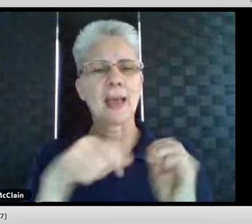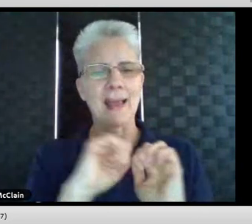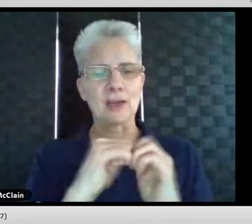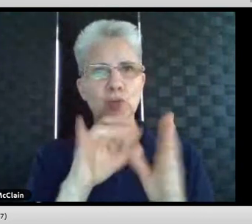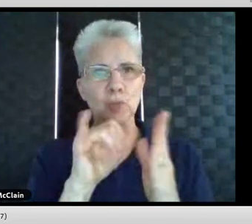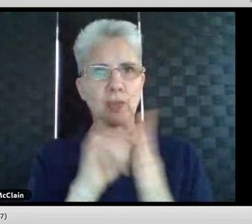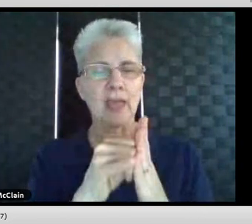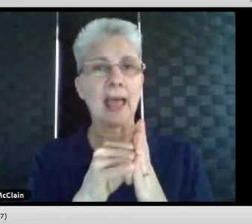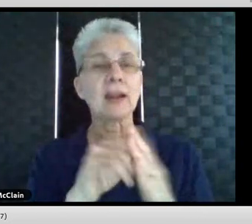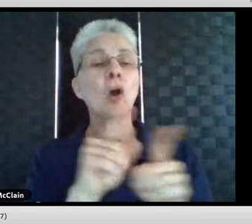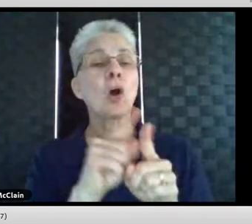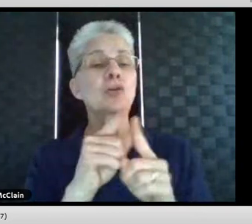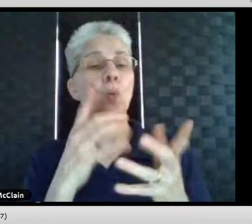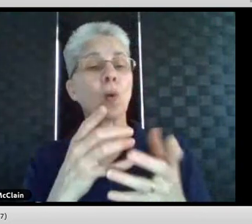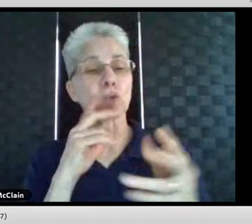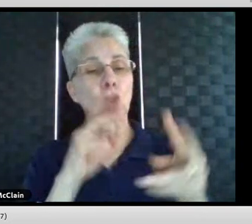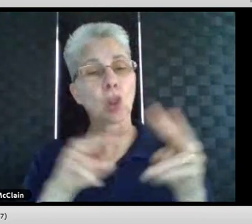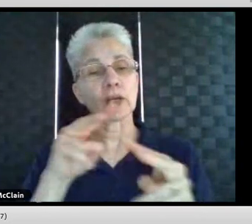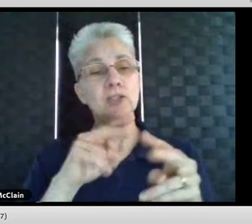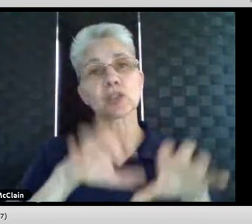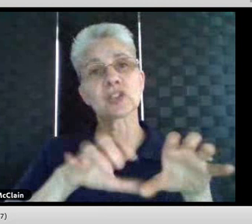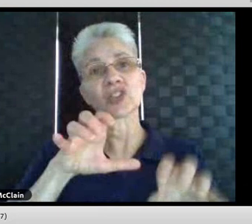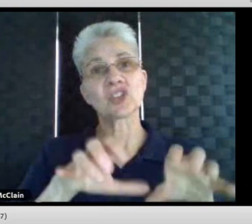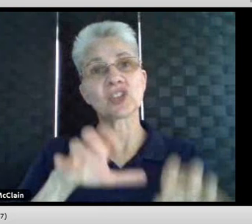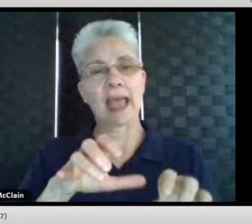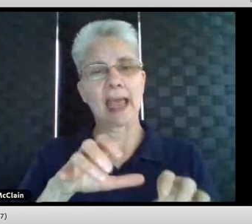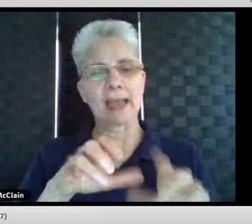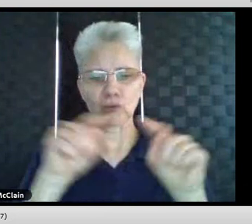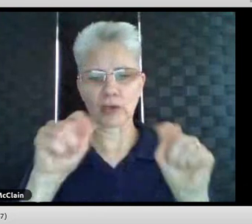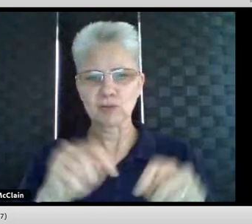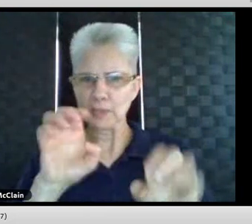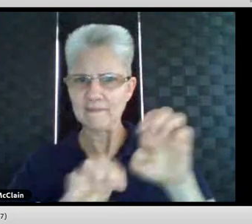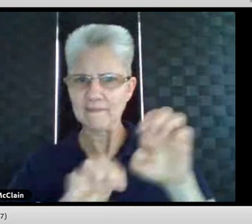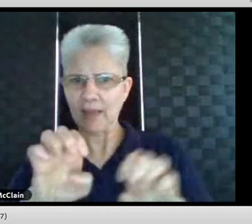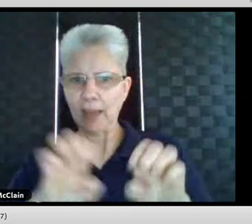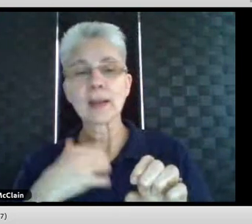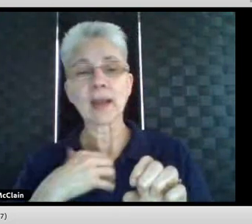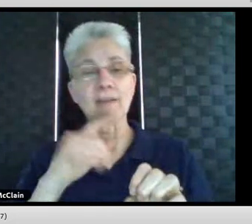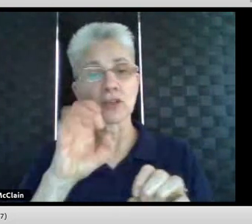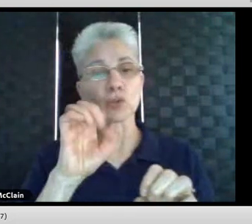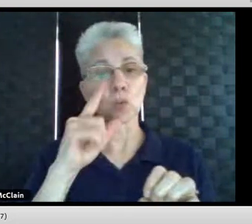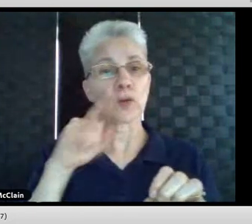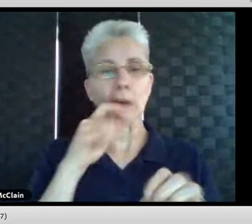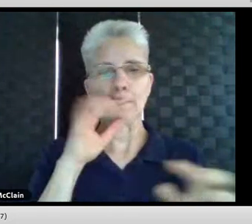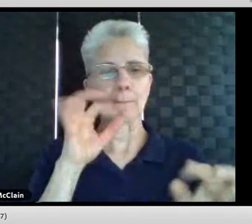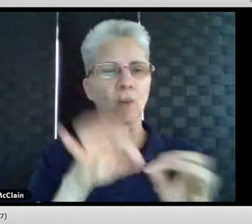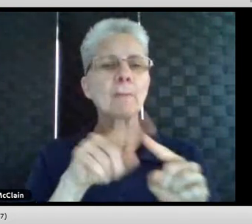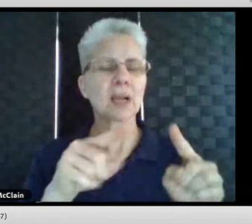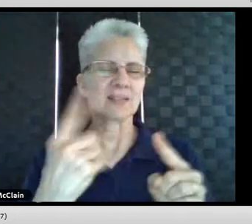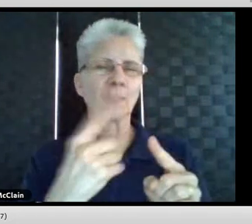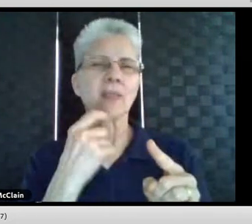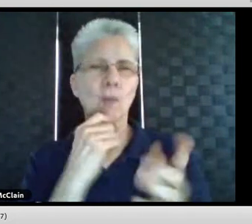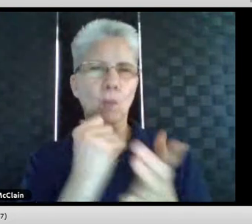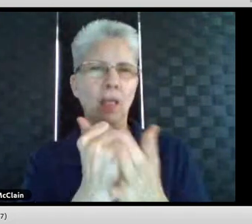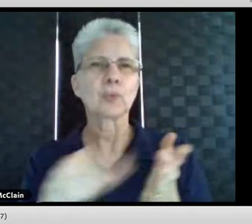You also want to look at your chat transcripts and evaluate those, and I've got a tool for you. It's not perfect, but it's something that will help.